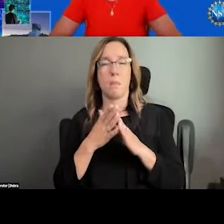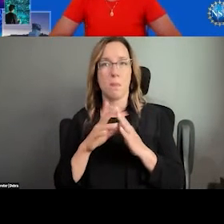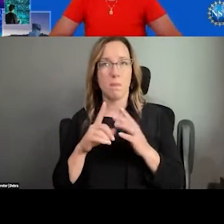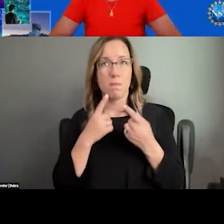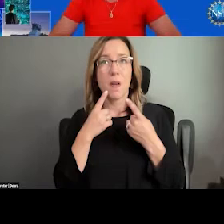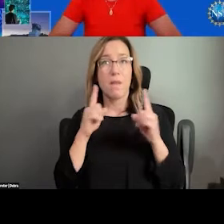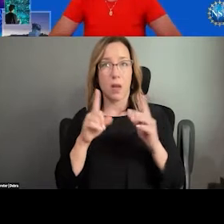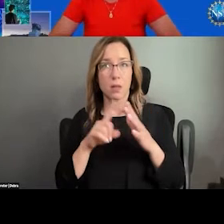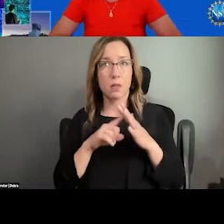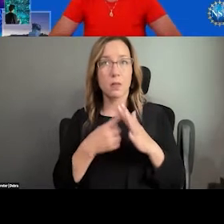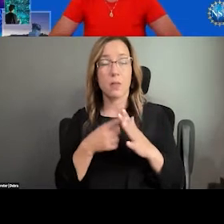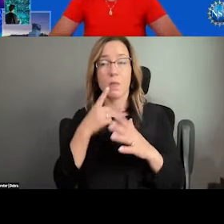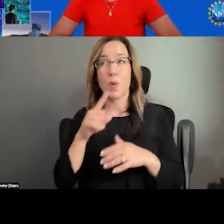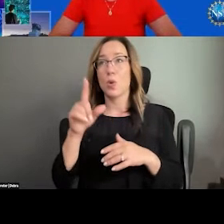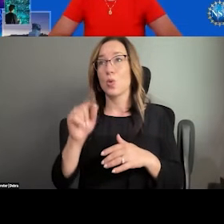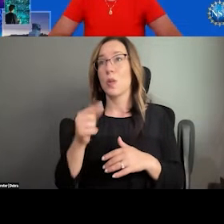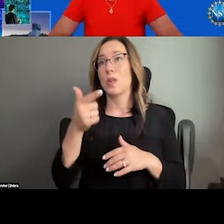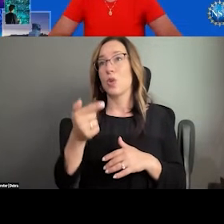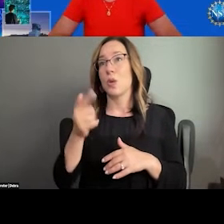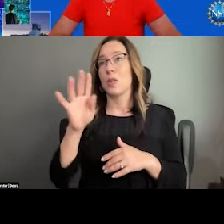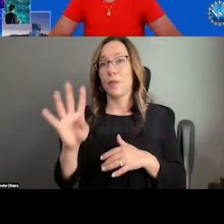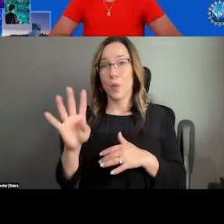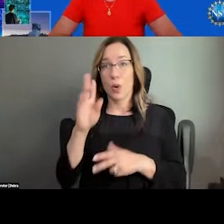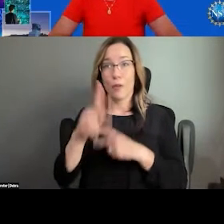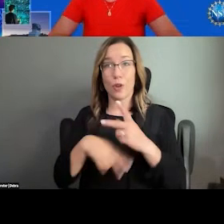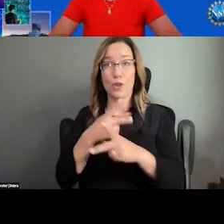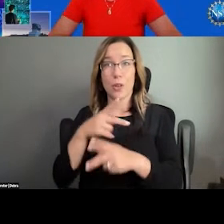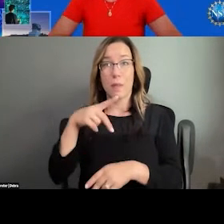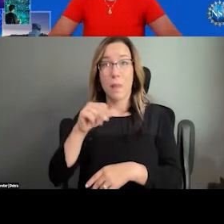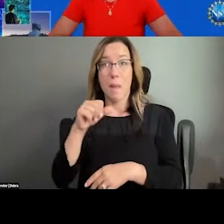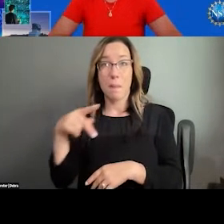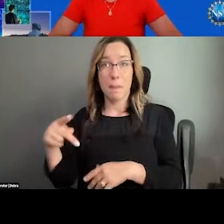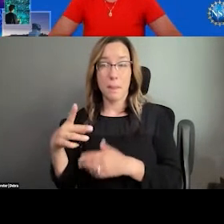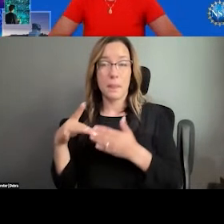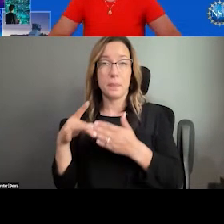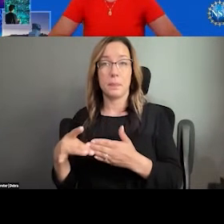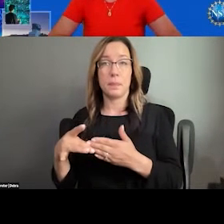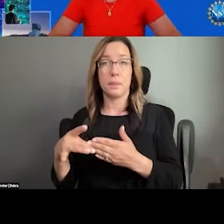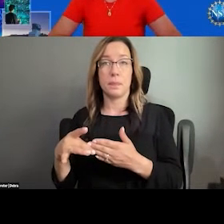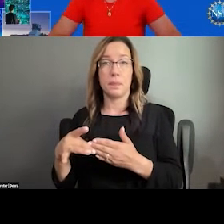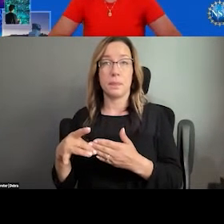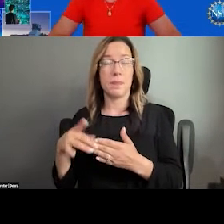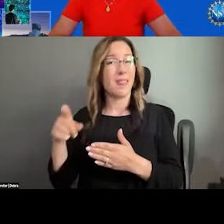the 2024 version of the PAPP guide. This will not be retroactive,